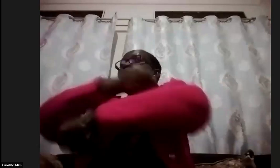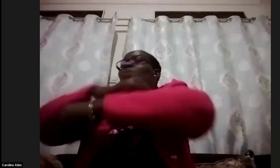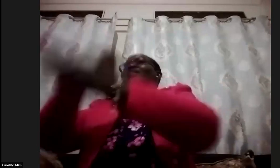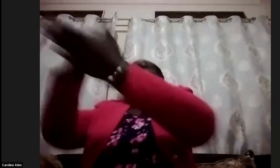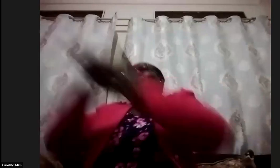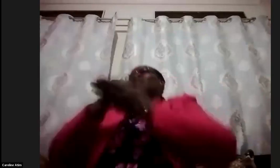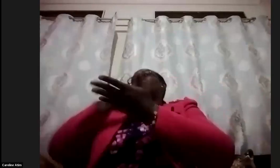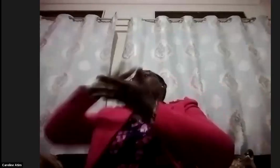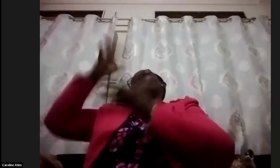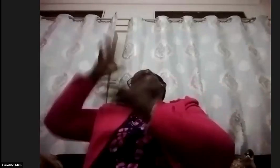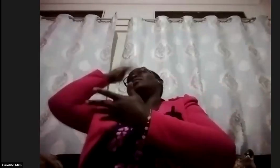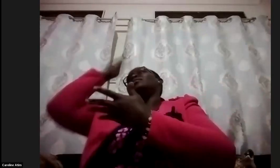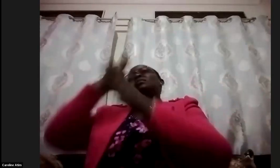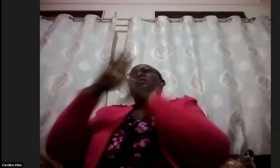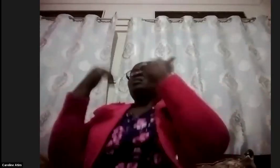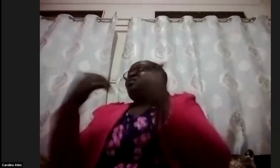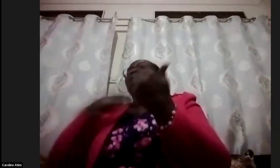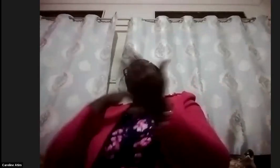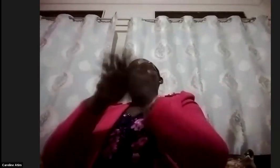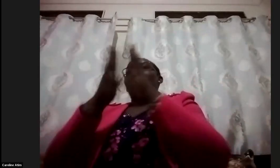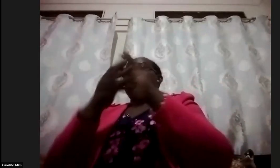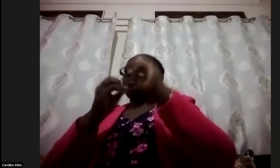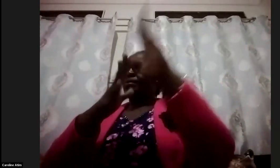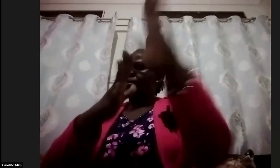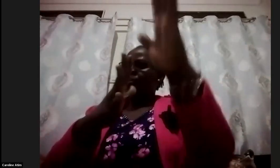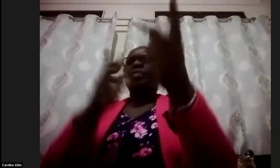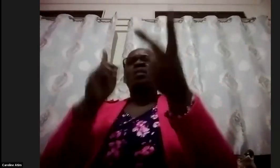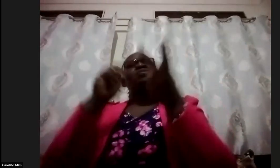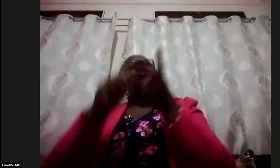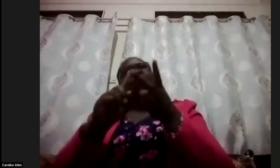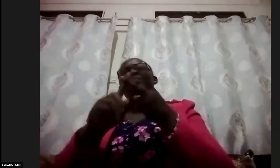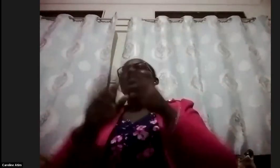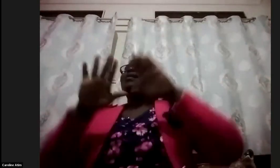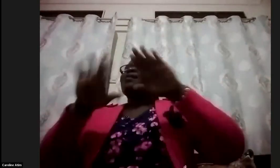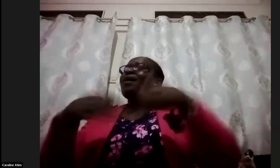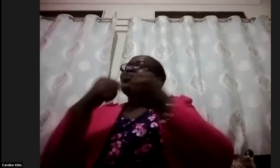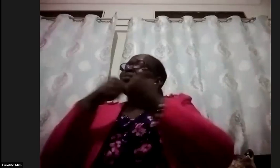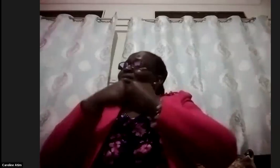the school helped me so much. That is how I was able to acquire language.